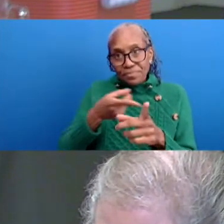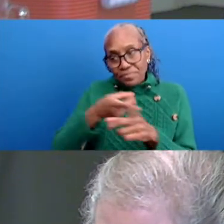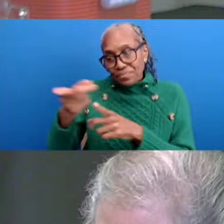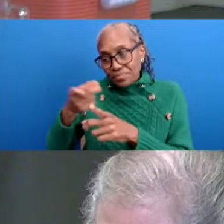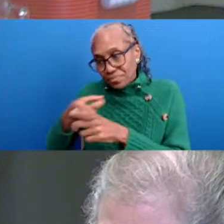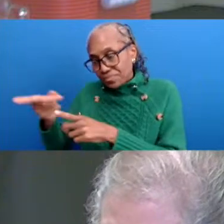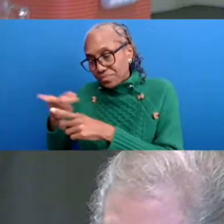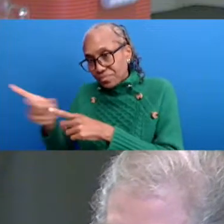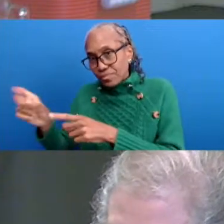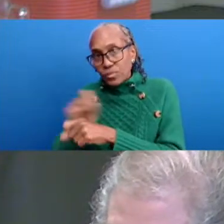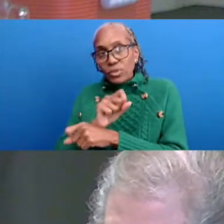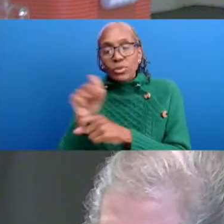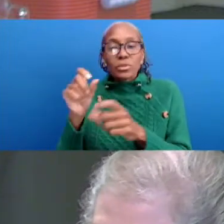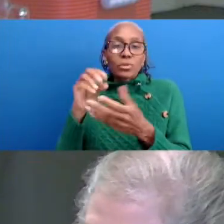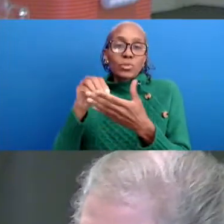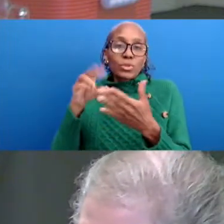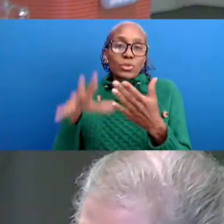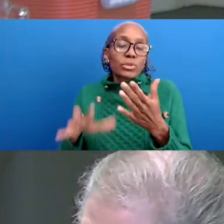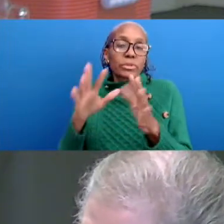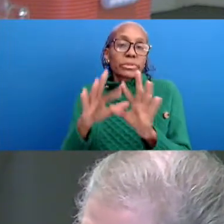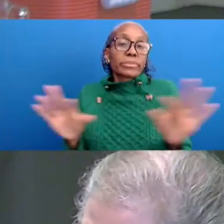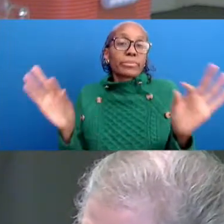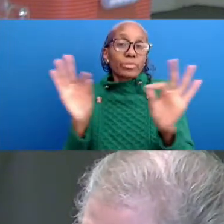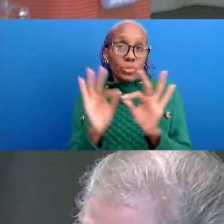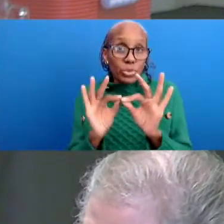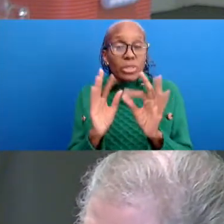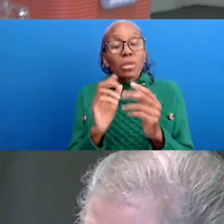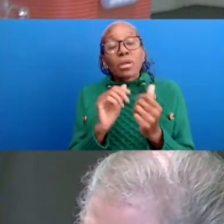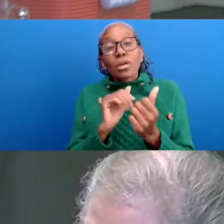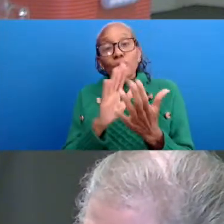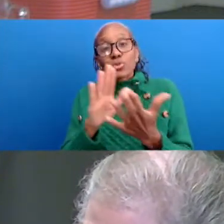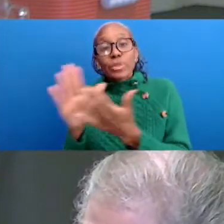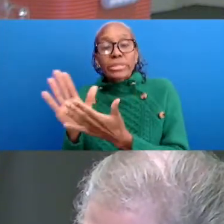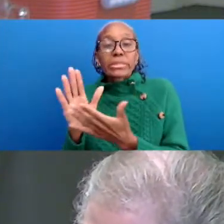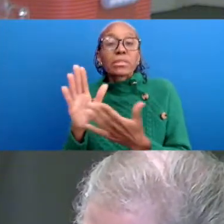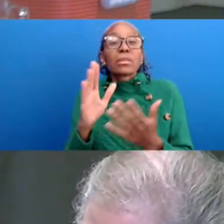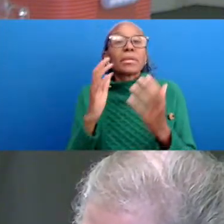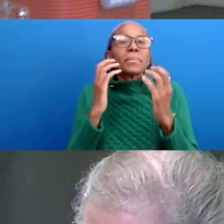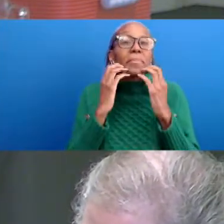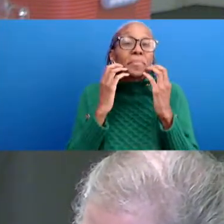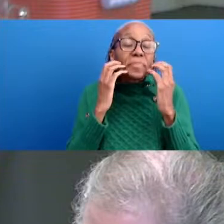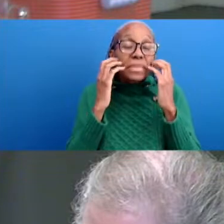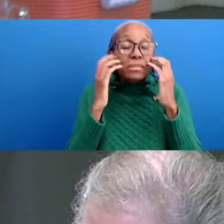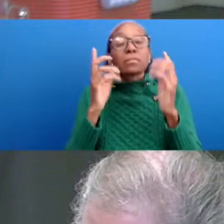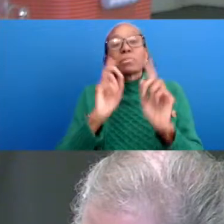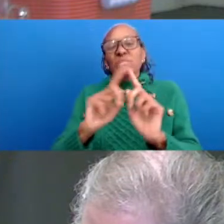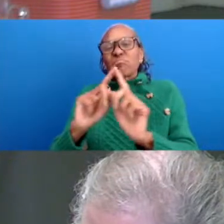CARE SPECIALISTS IN WORKING